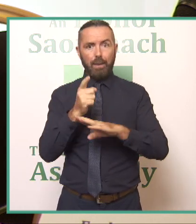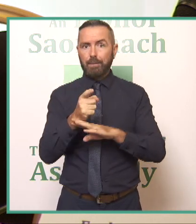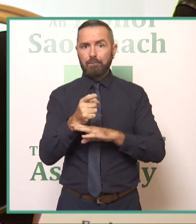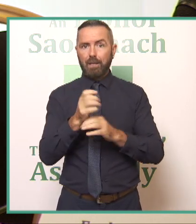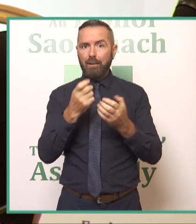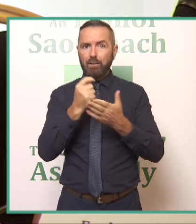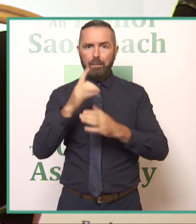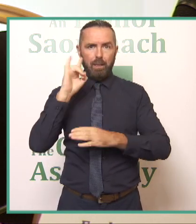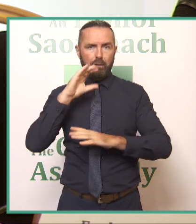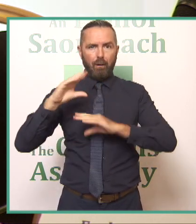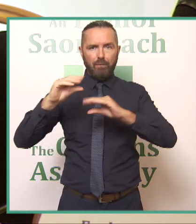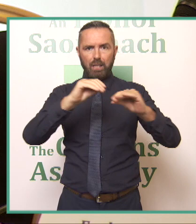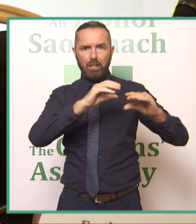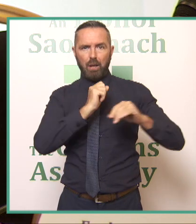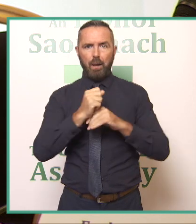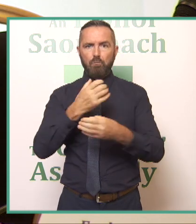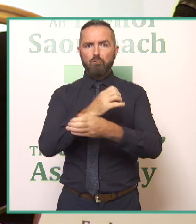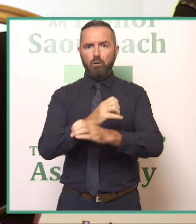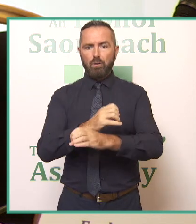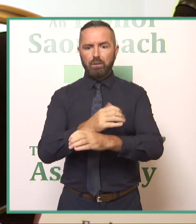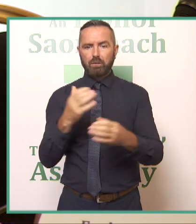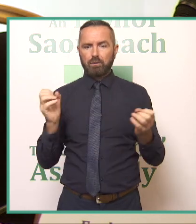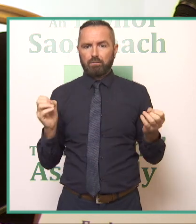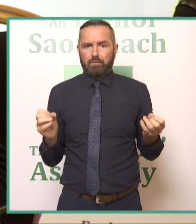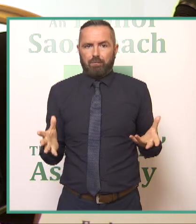hear a conversation it's usually about rural stuff obviously because there's a lot more